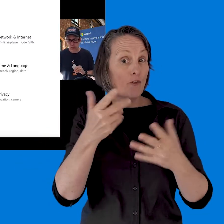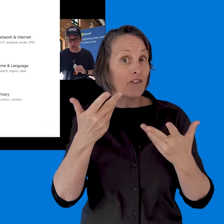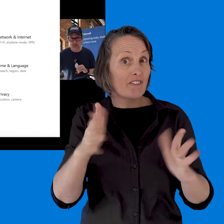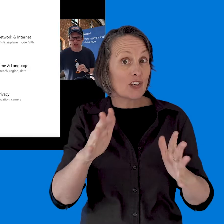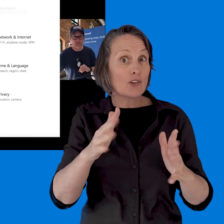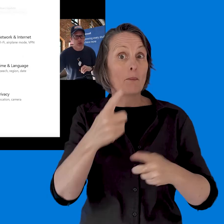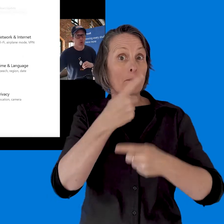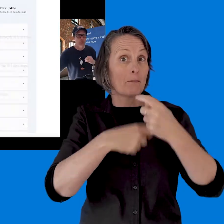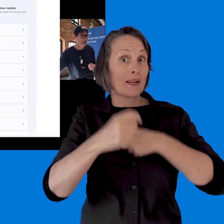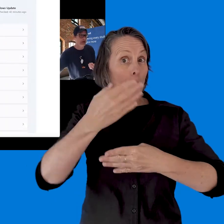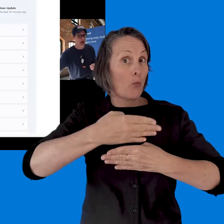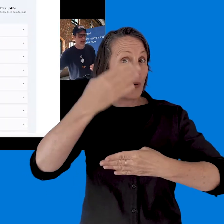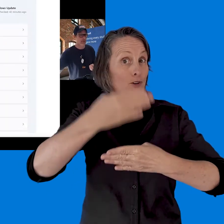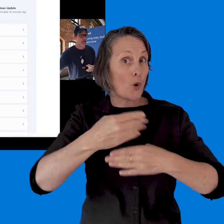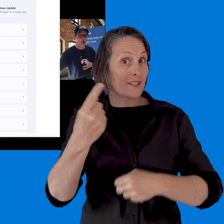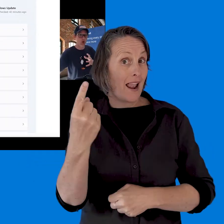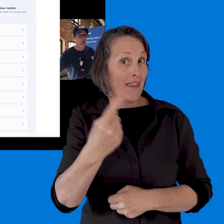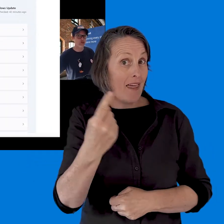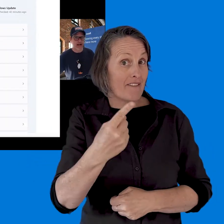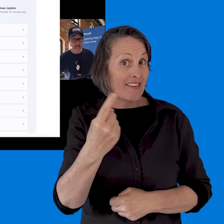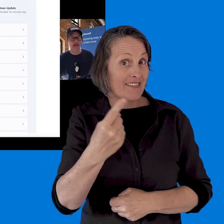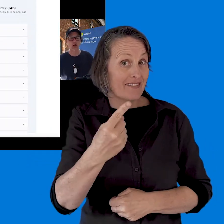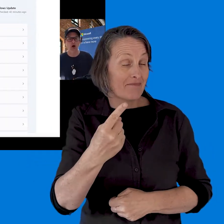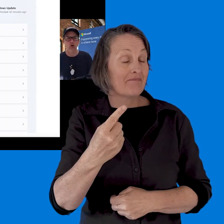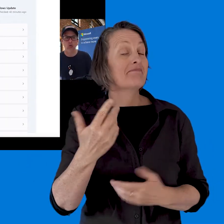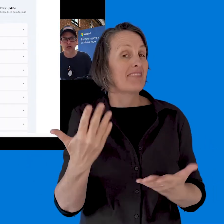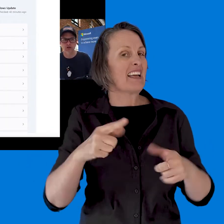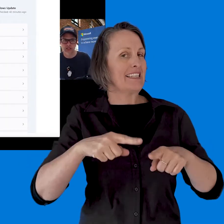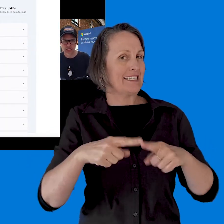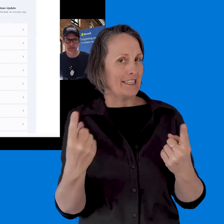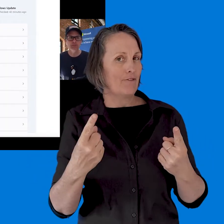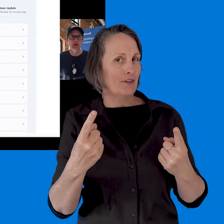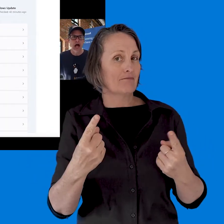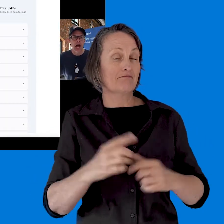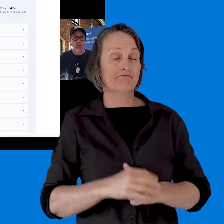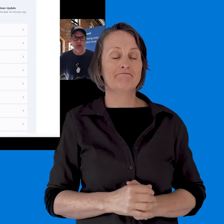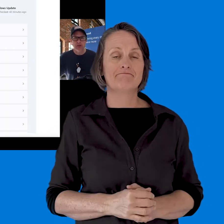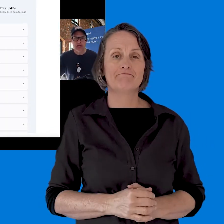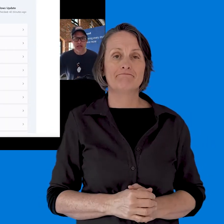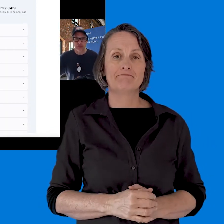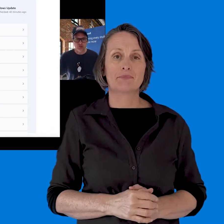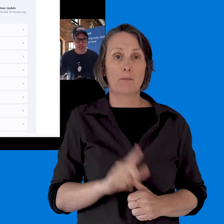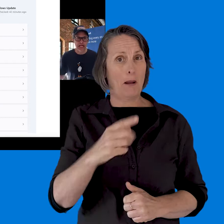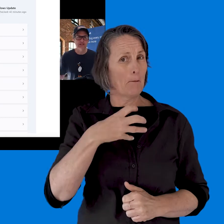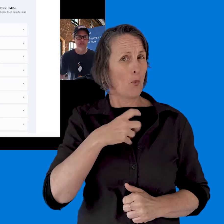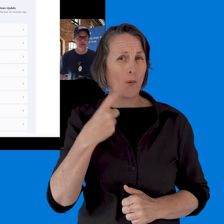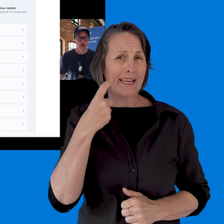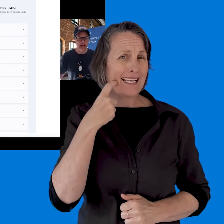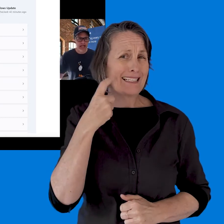to Windows 11 or may be like me, you're already on Windows 11. Then it's really easy to find.